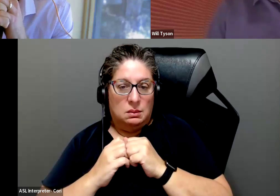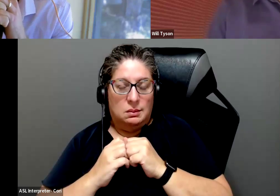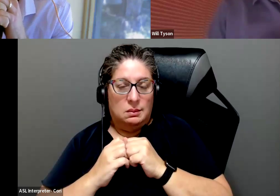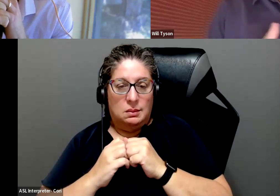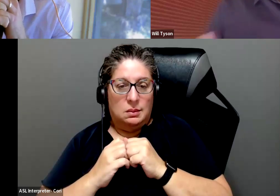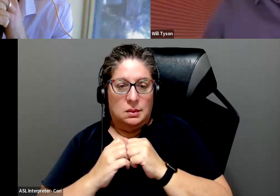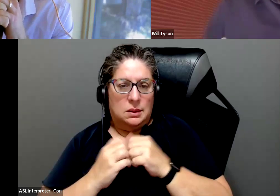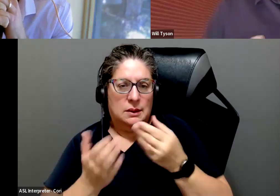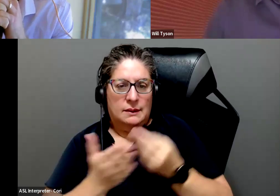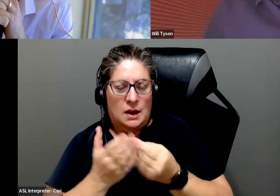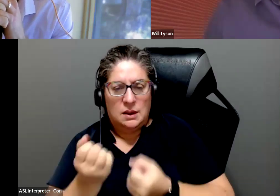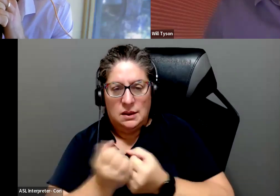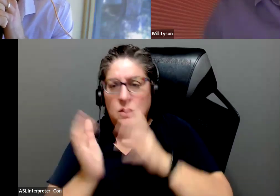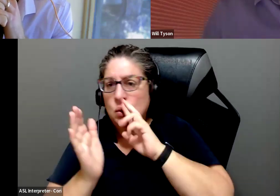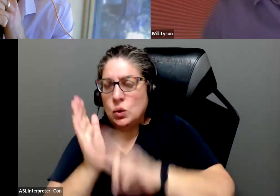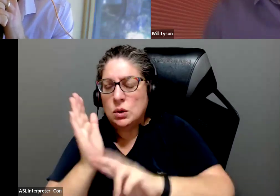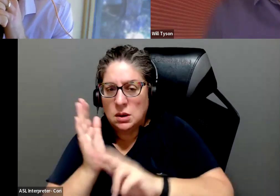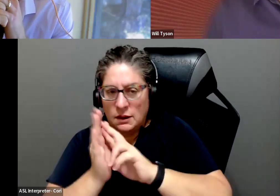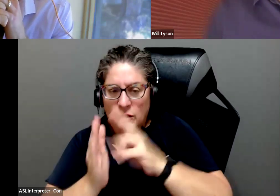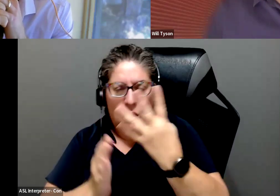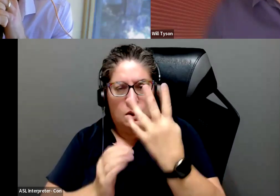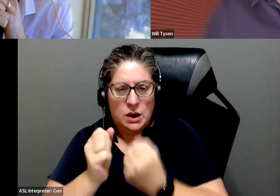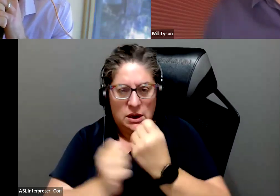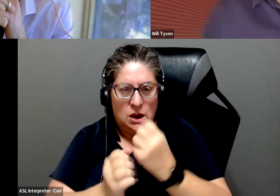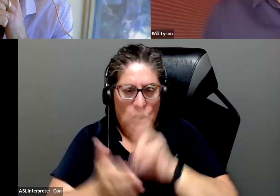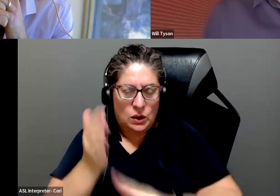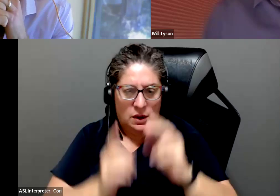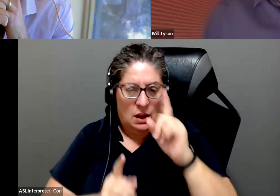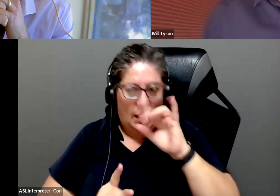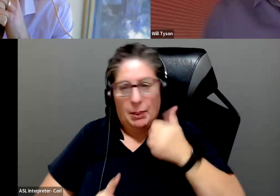funds researchers at four-year universities like myself to conduct research.